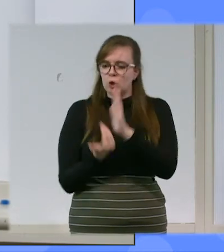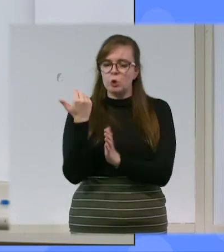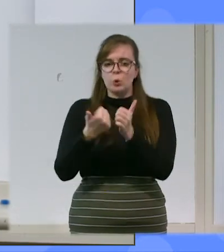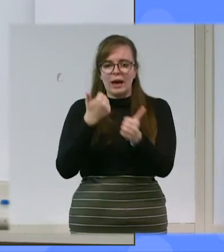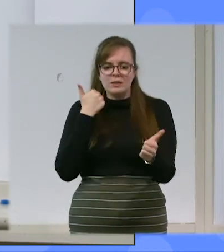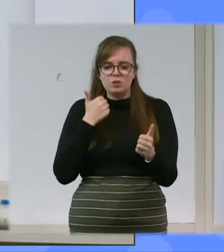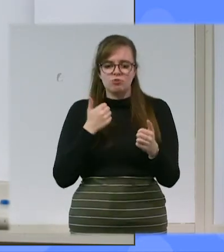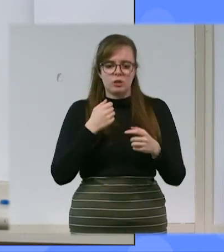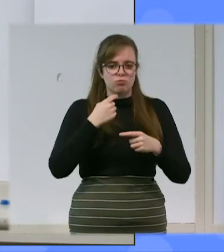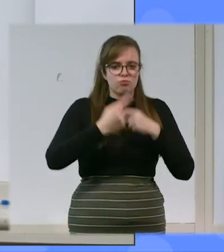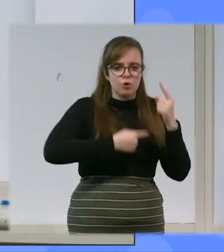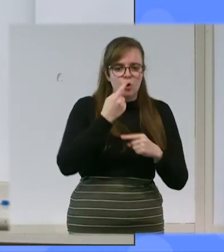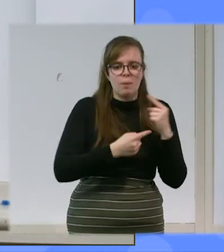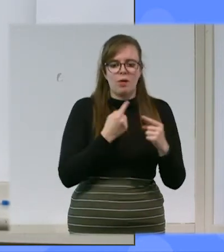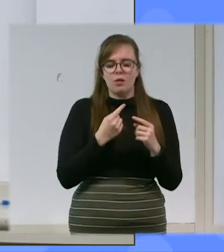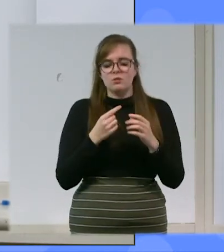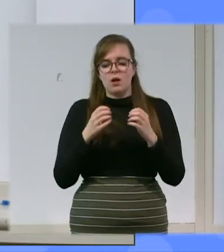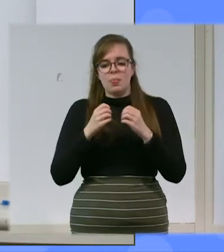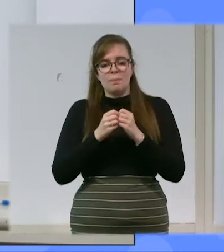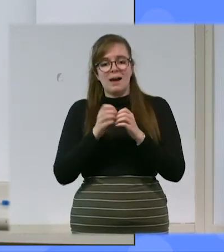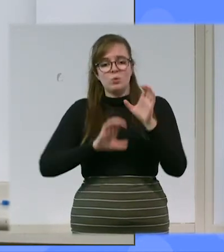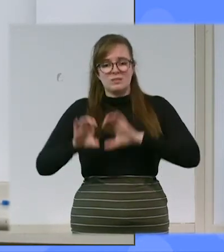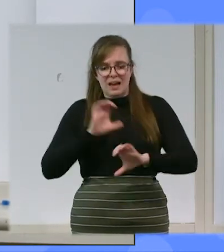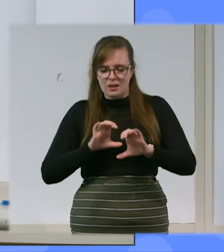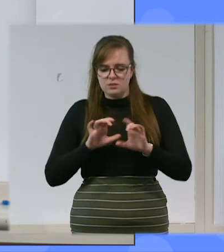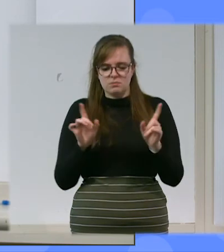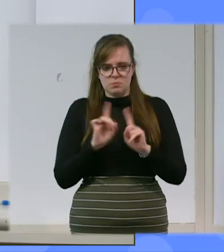technology whether it's and their Biosciences space etc becoming a really